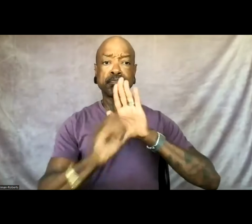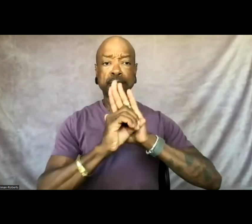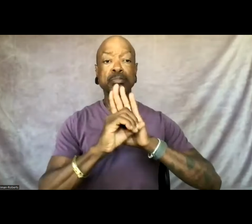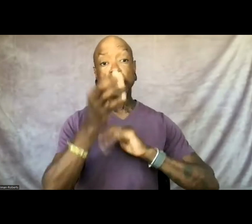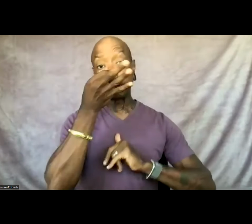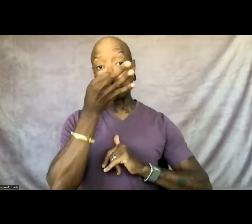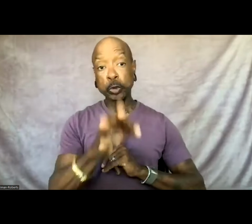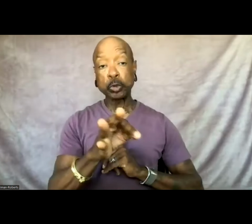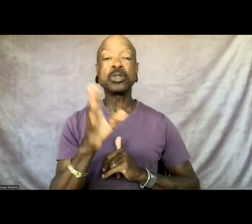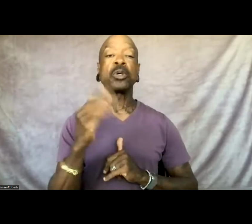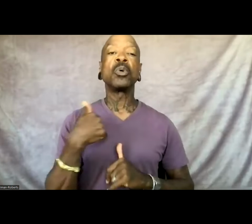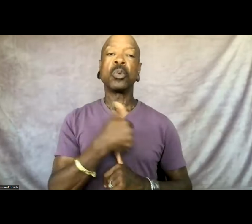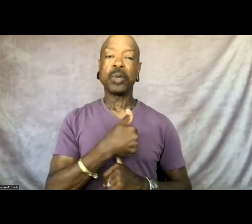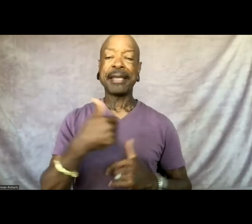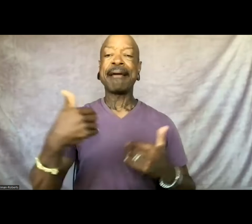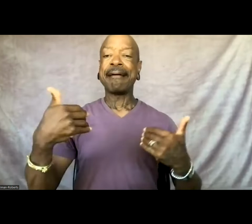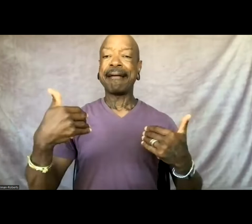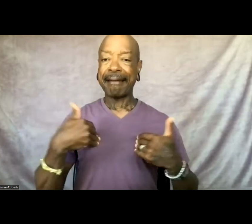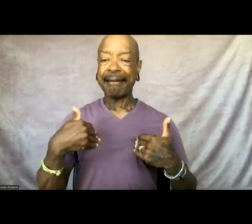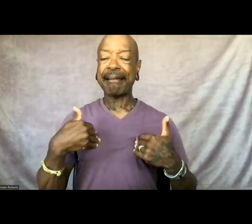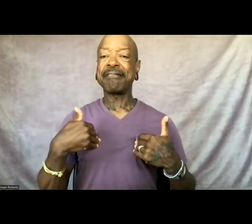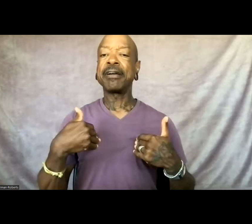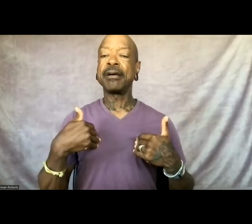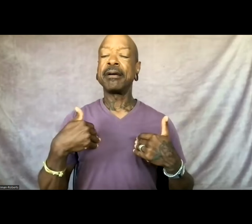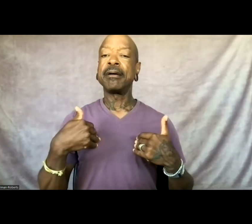moving forward. Let everyone know that the asset limit is